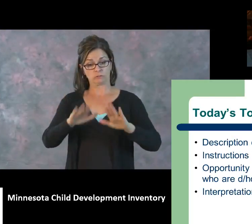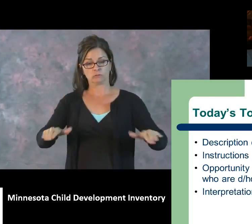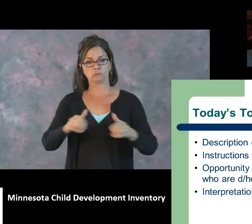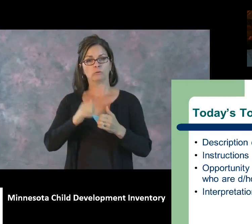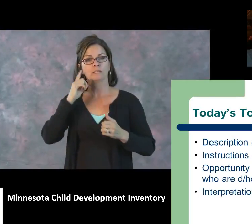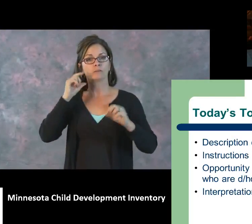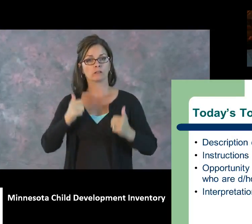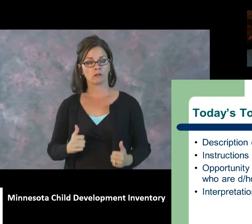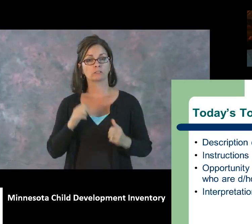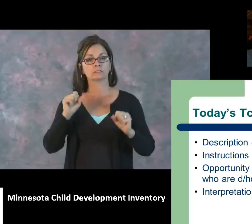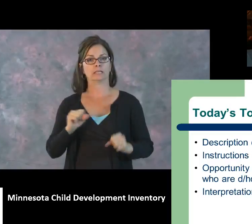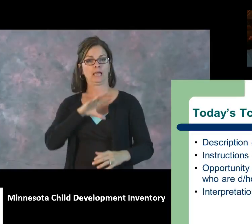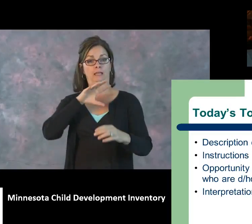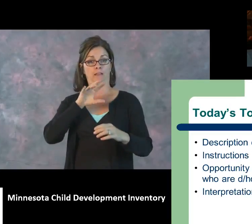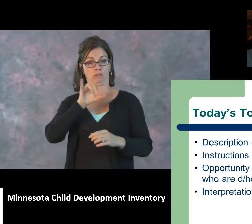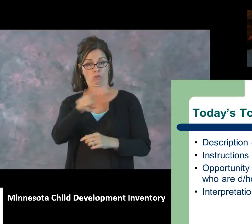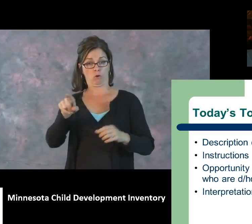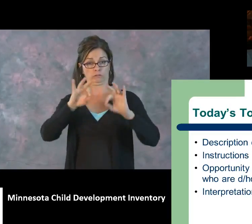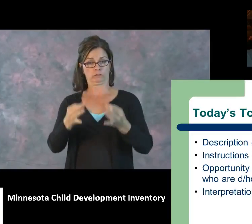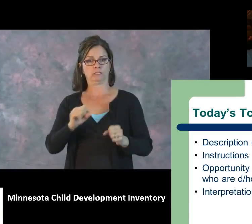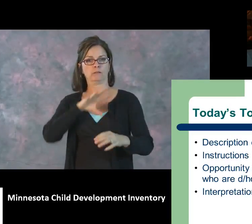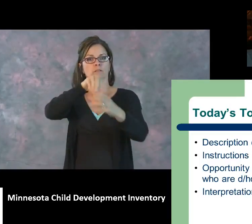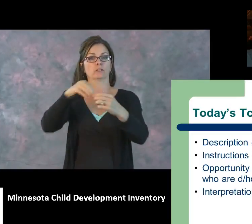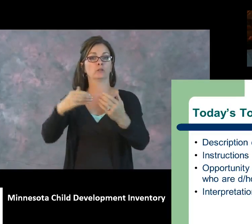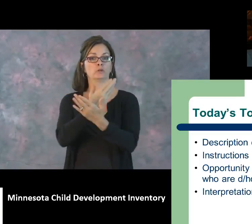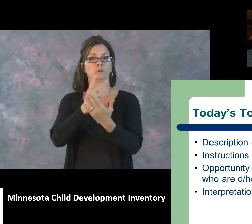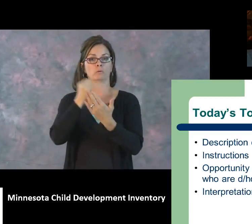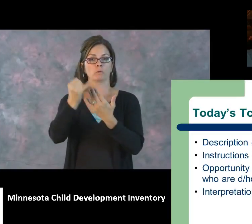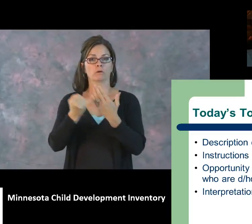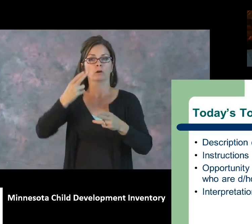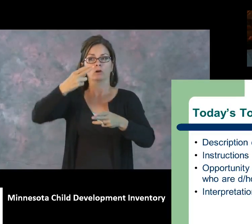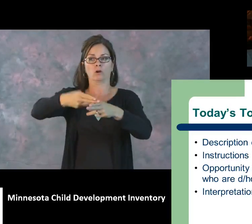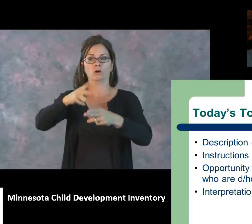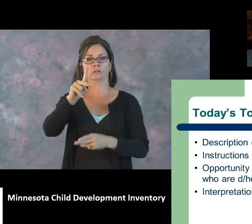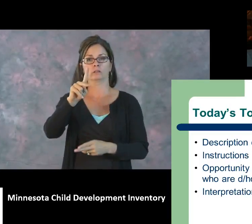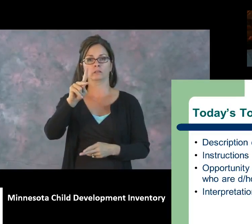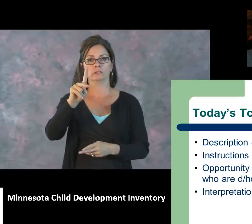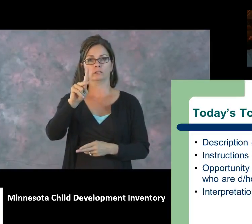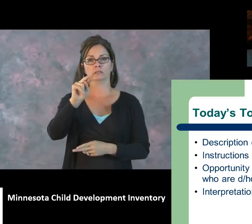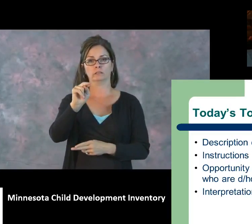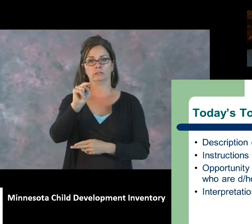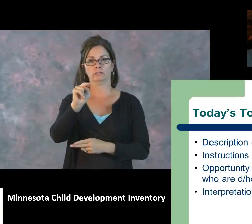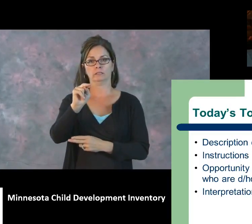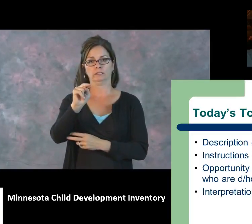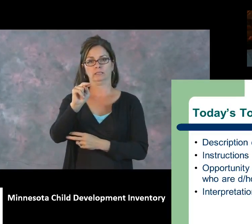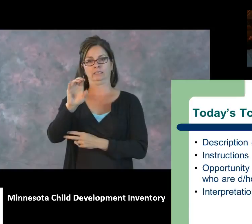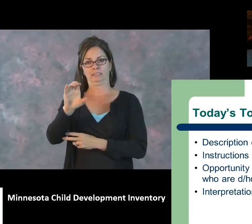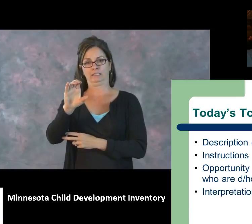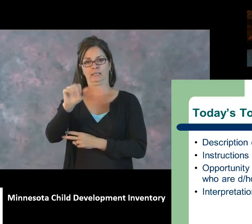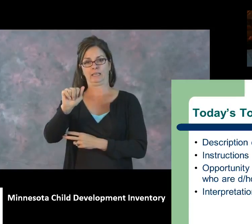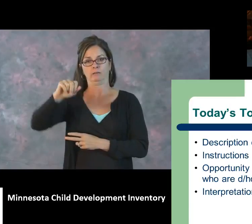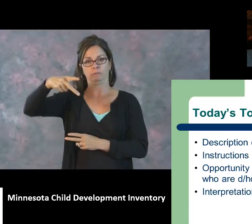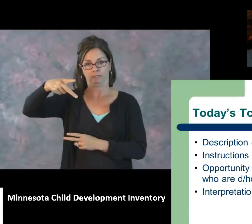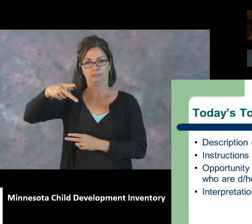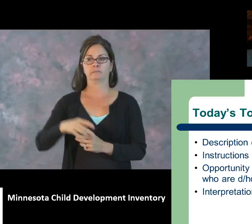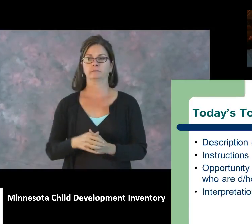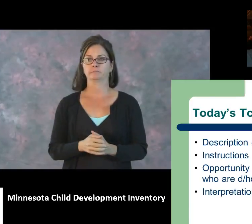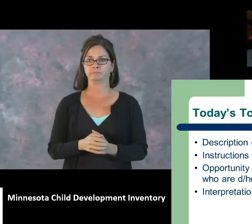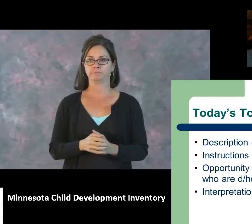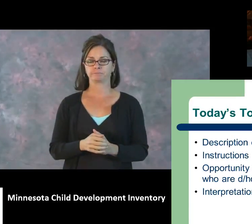to participate in a new project entitled NECAP.